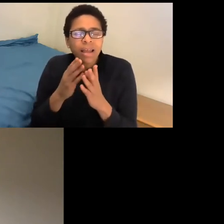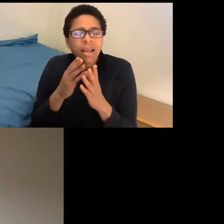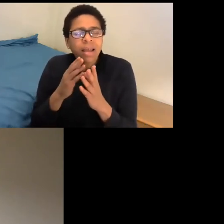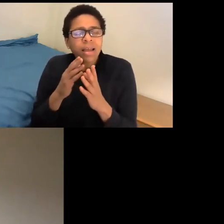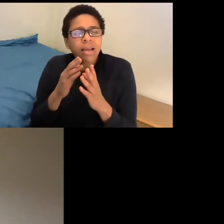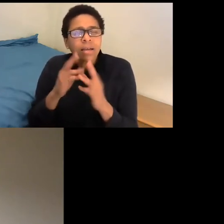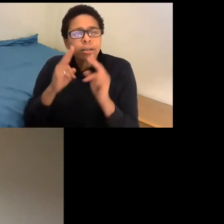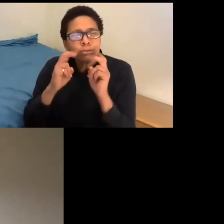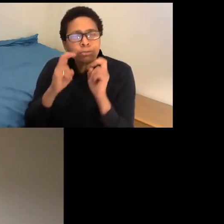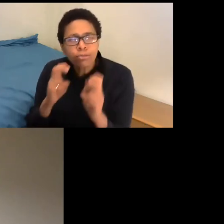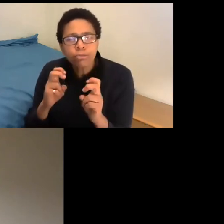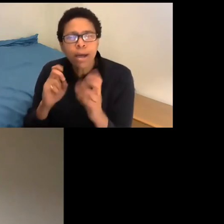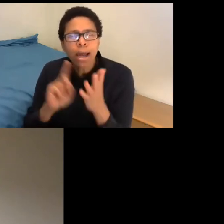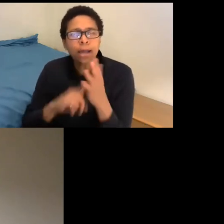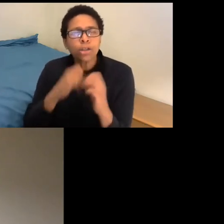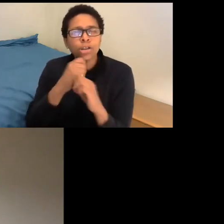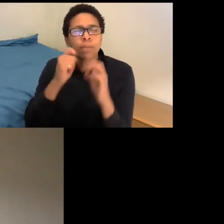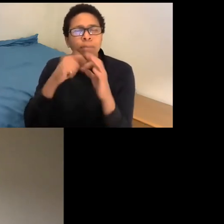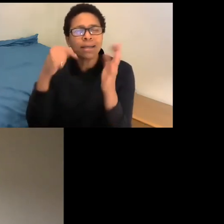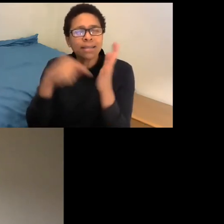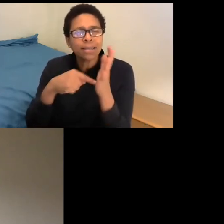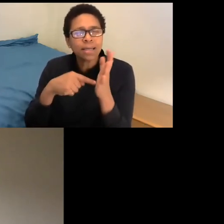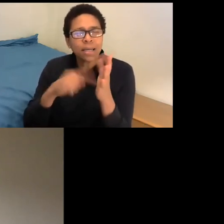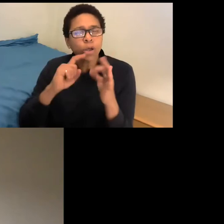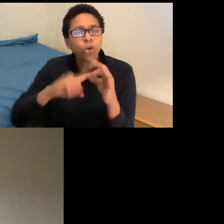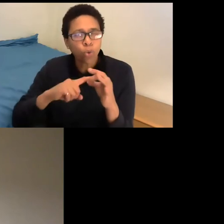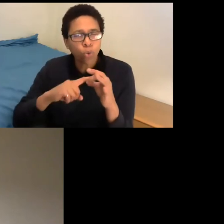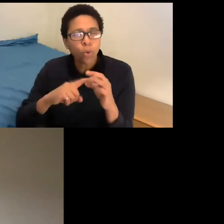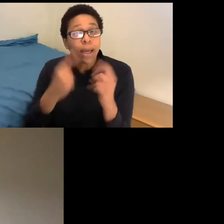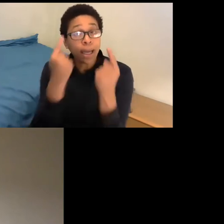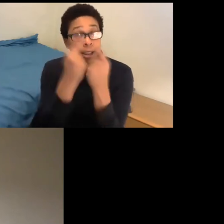explicitly, but she does unpack the constructions of gender and